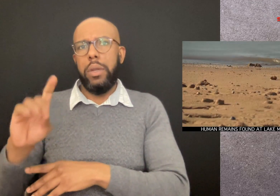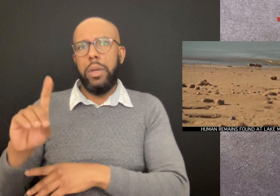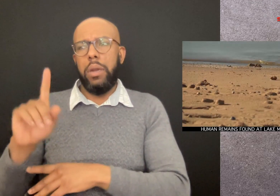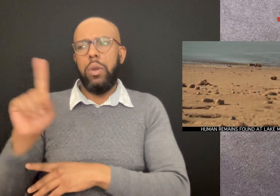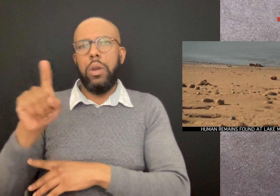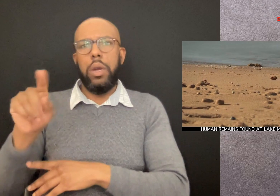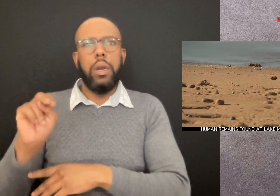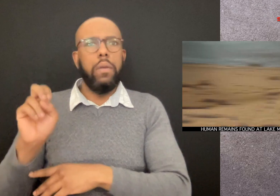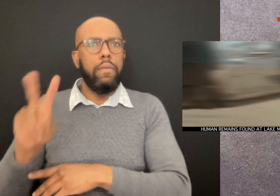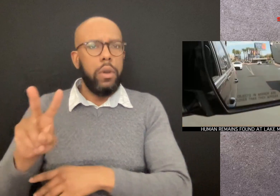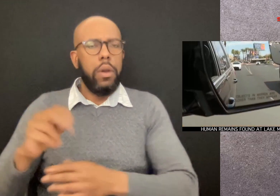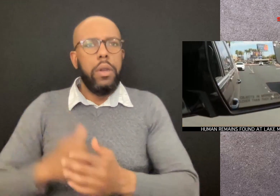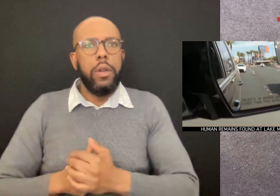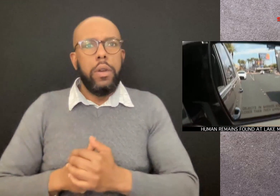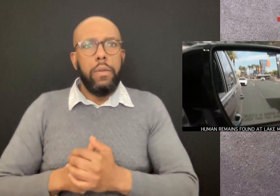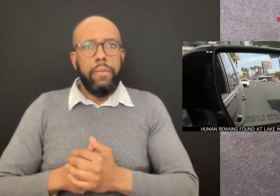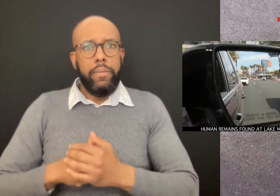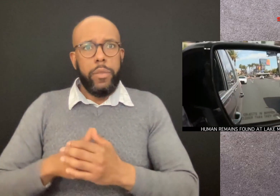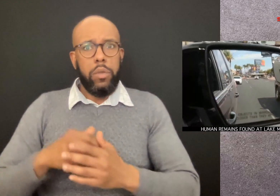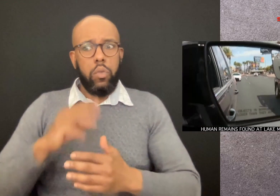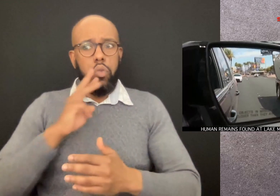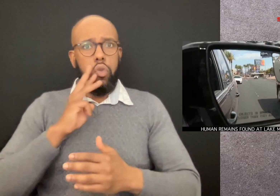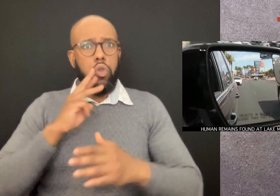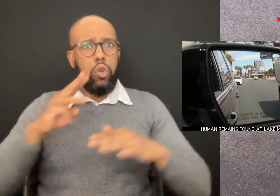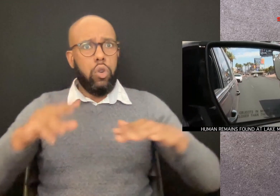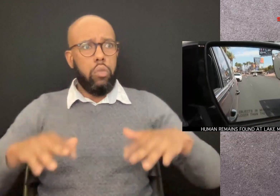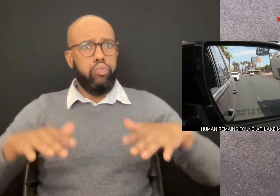The Lakes water levels have been dropping because of drought.